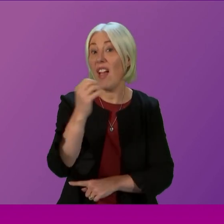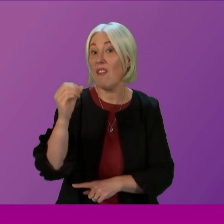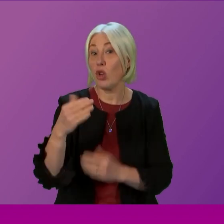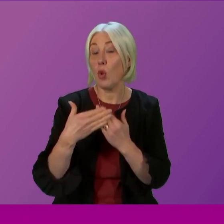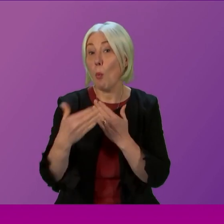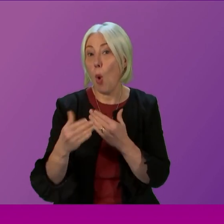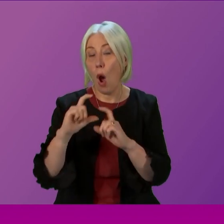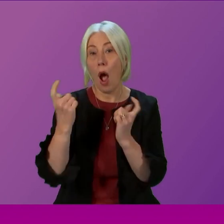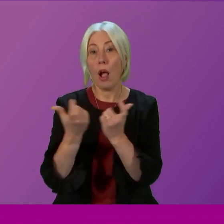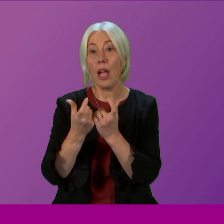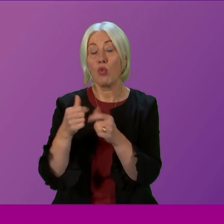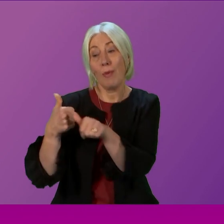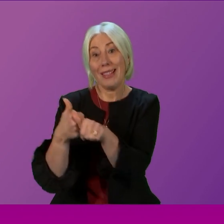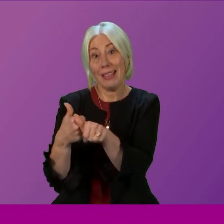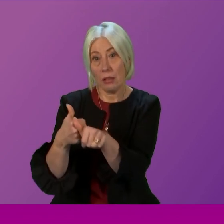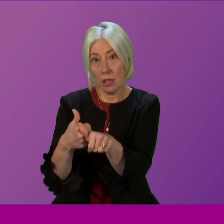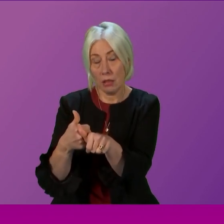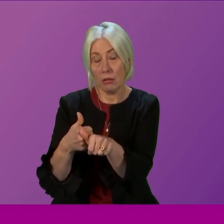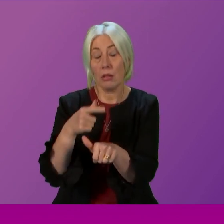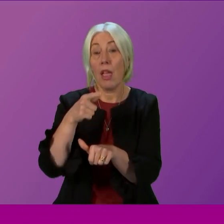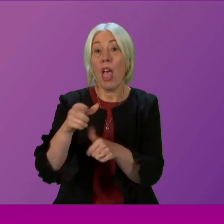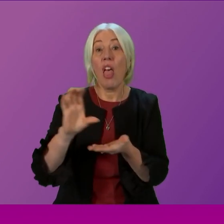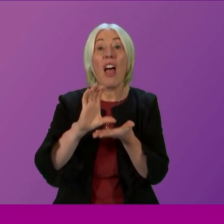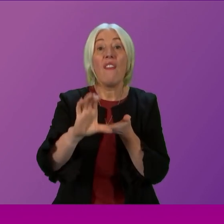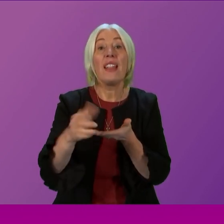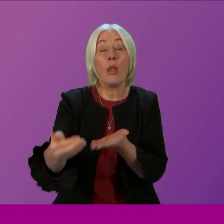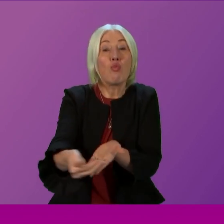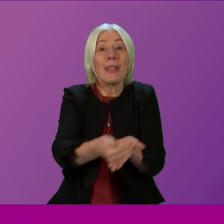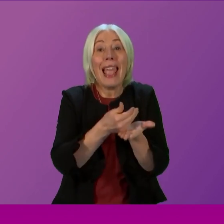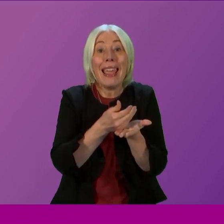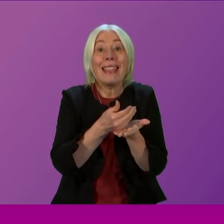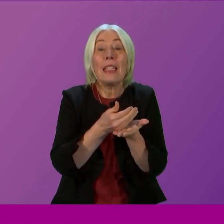That funding is being protected in the budget that we have put forward